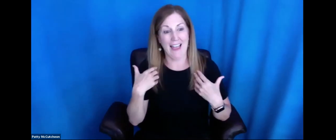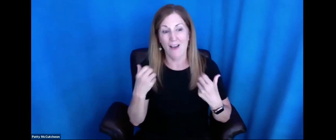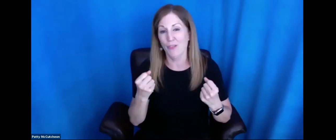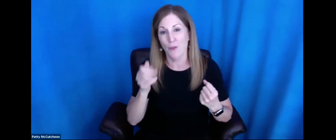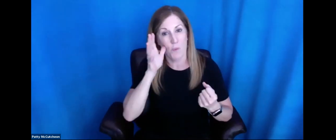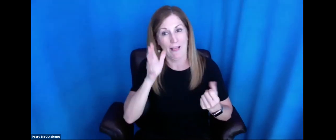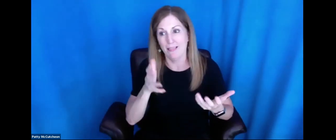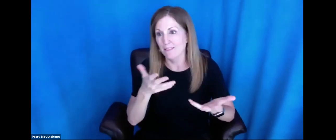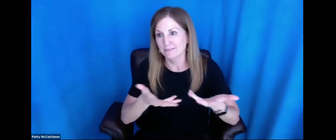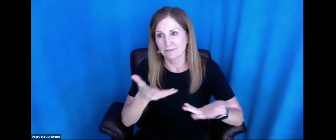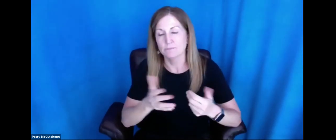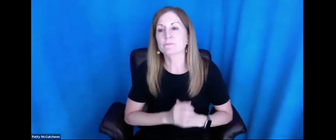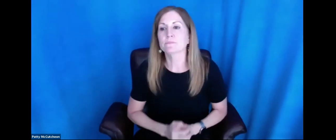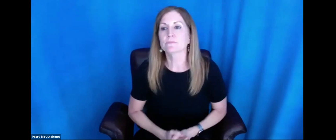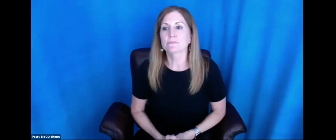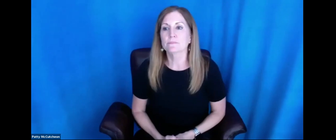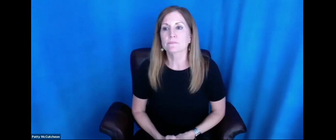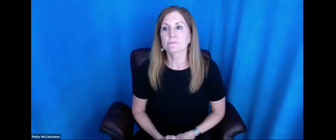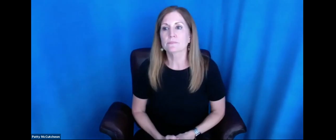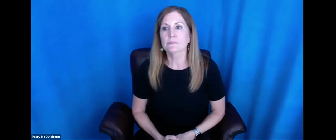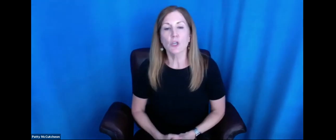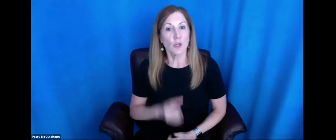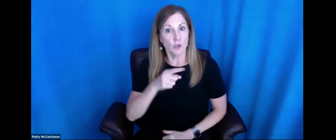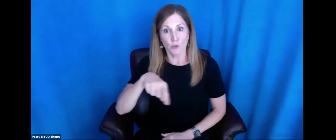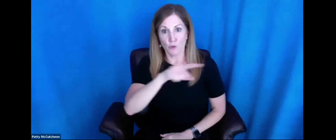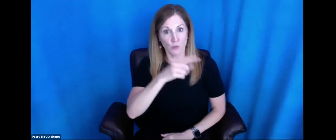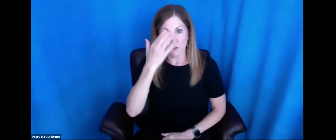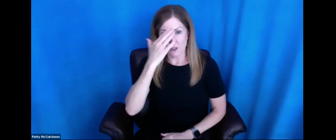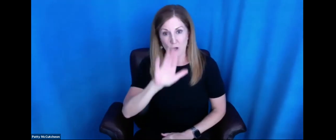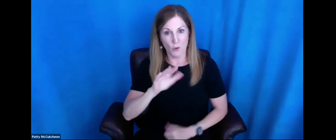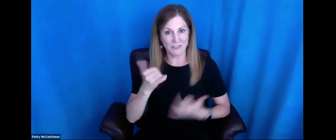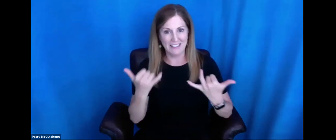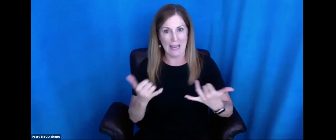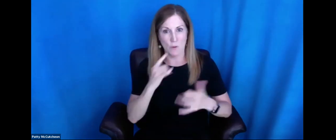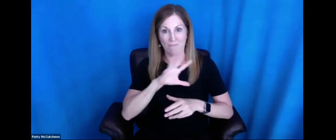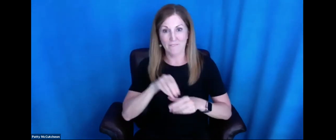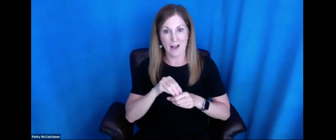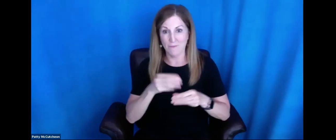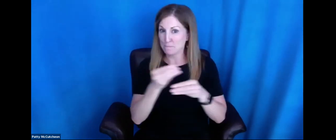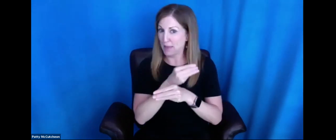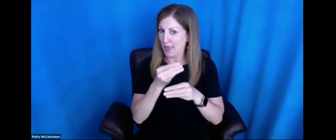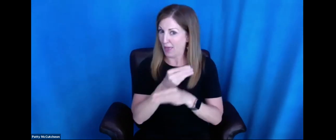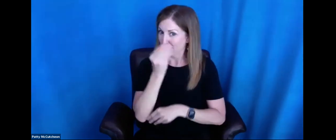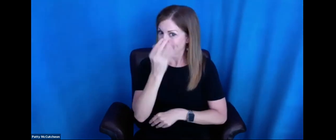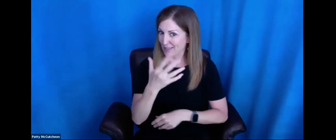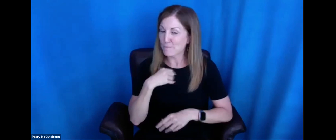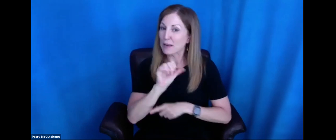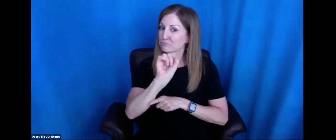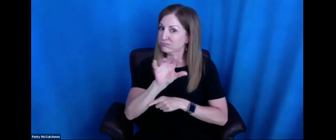So you didn't know there would be math involved today, but let me give you the math problem.